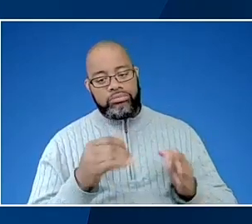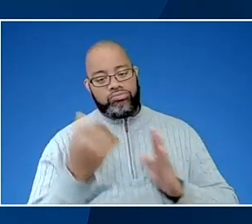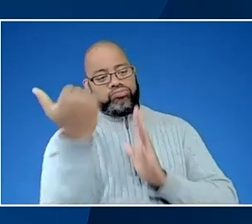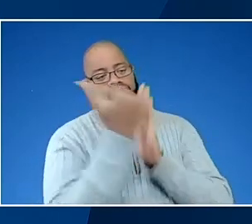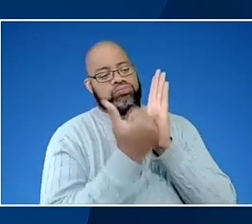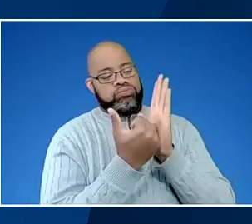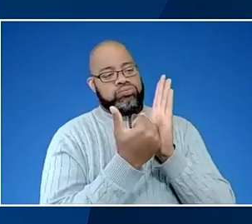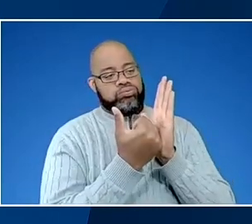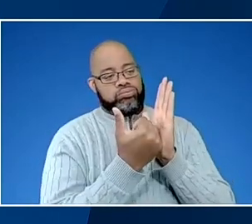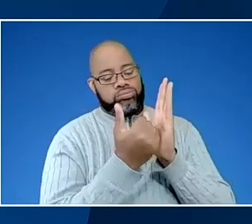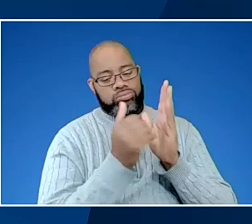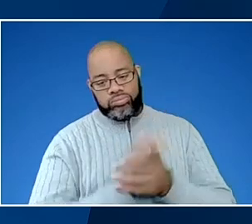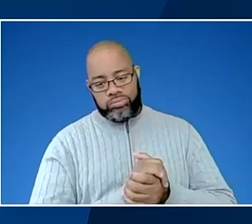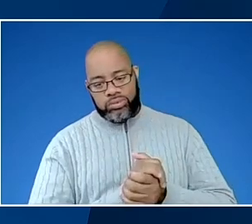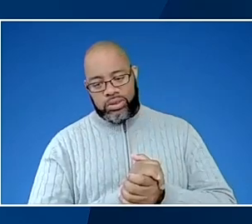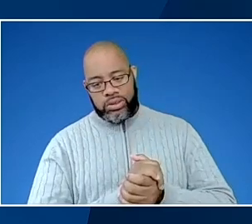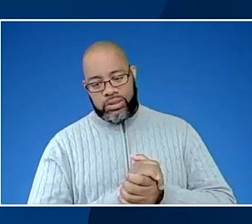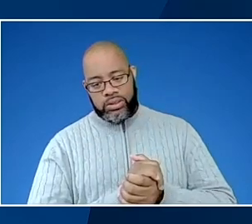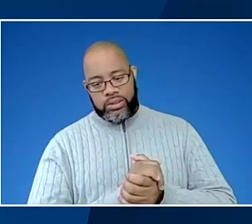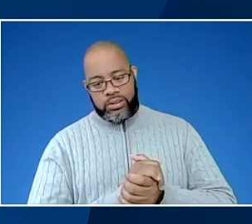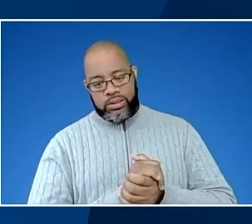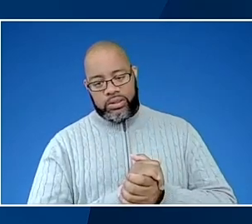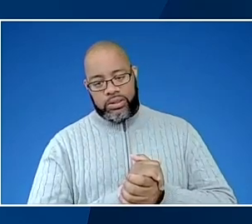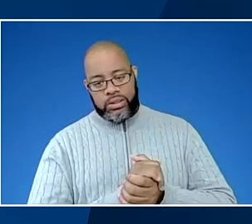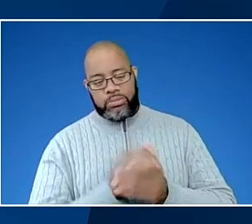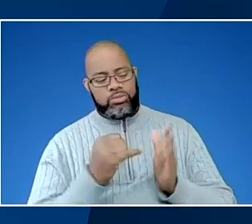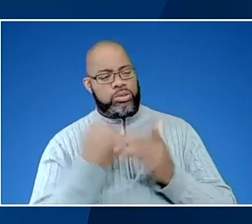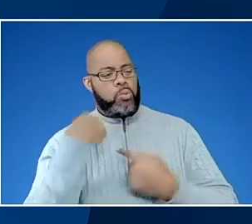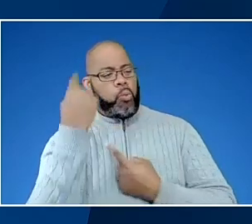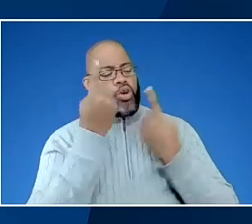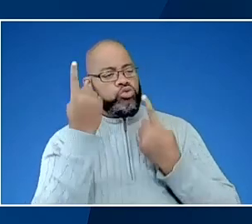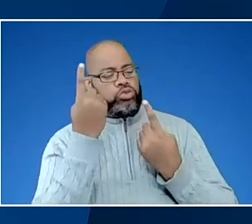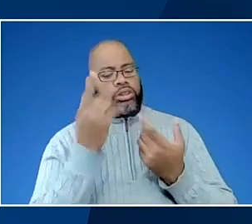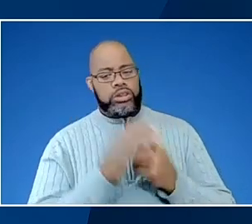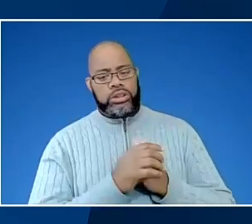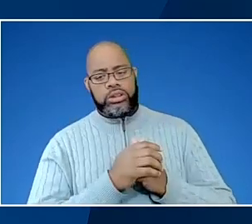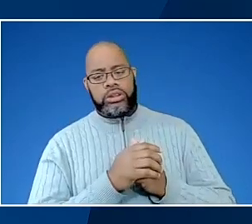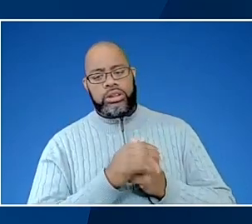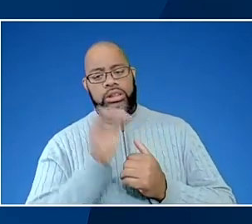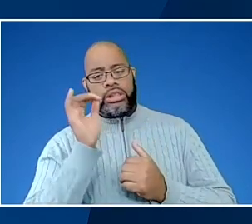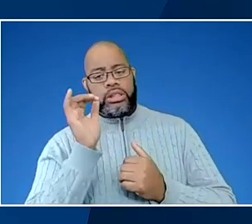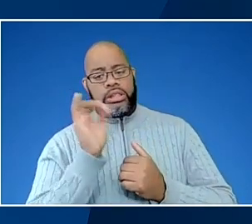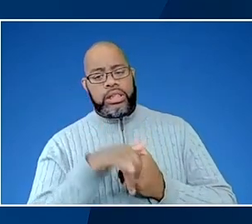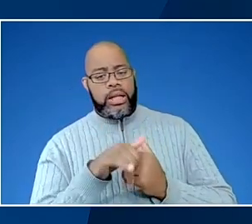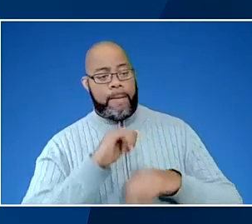And I'm just wondering, you know, would that be- based on what Hannah says, and,